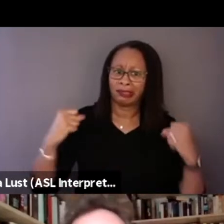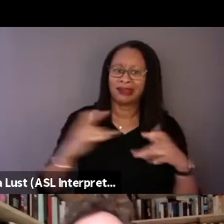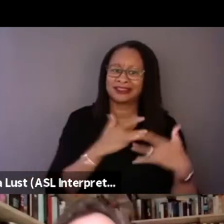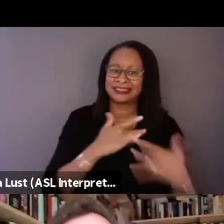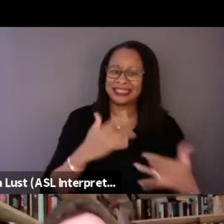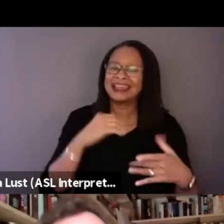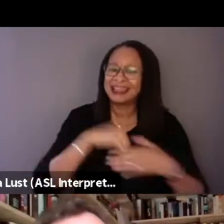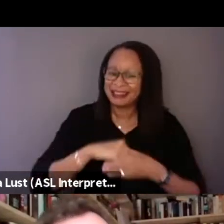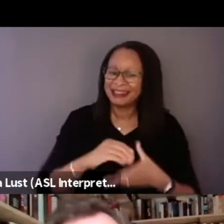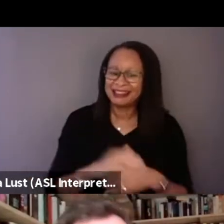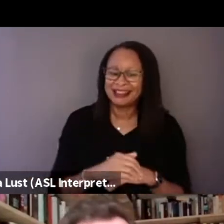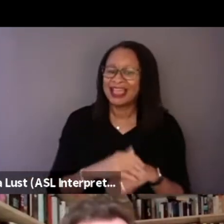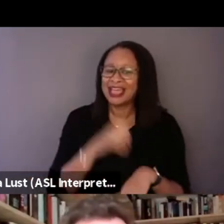in not the ways you're expecting.